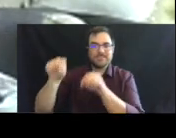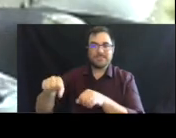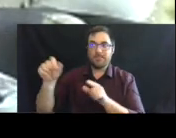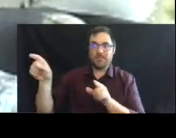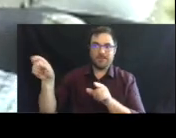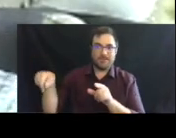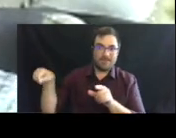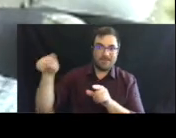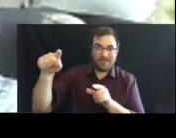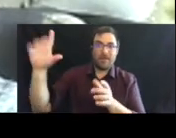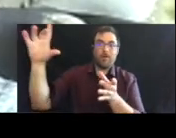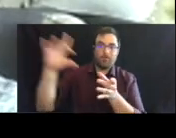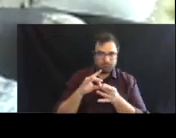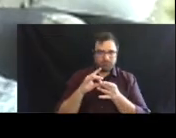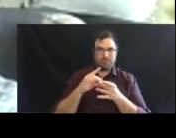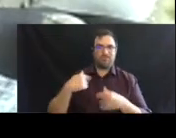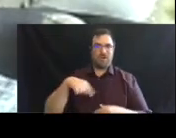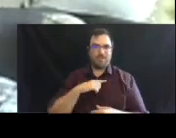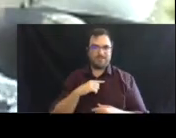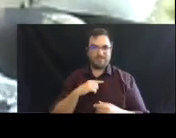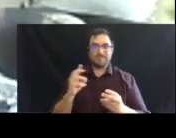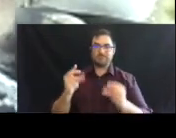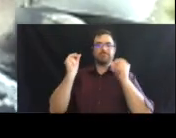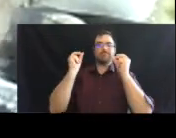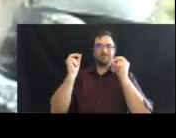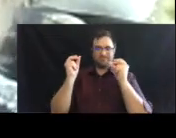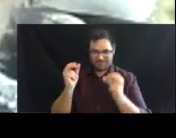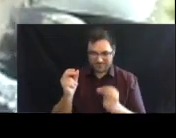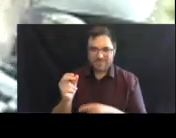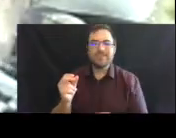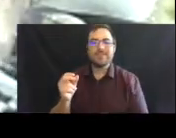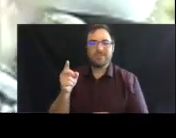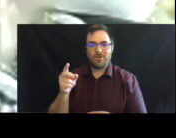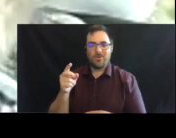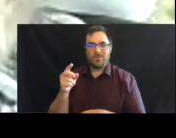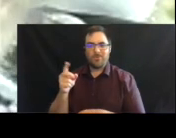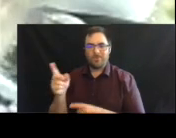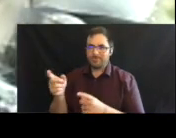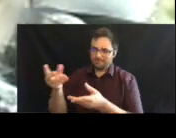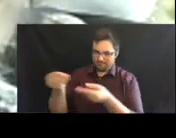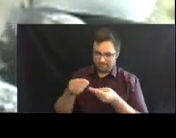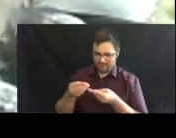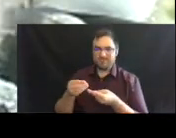Beginnings program actually also sends the part c program, the diagnostic report that's in wetrack